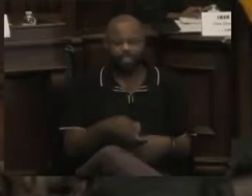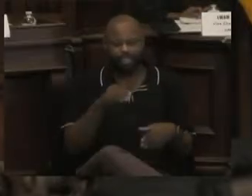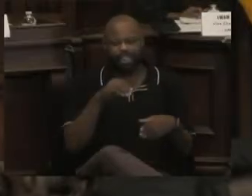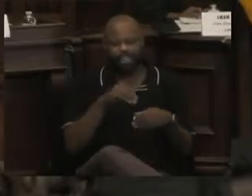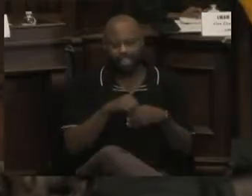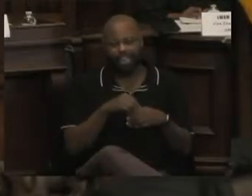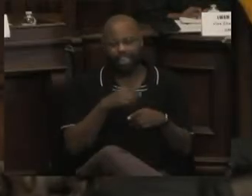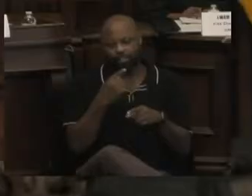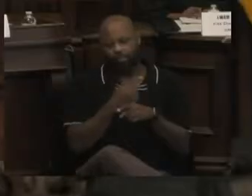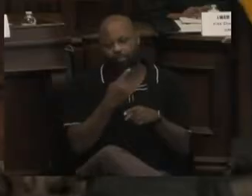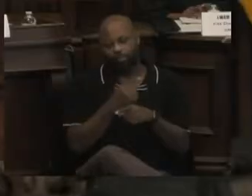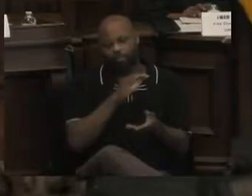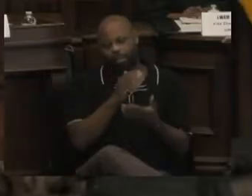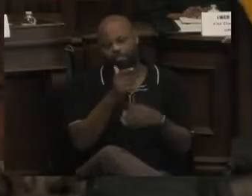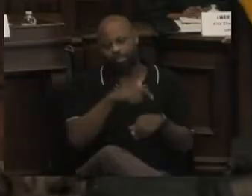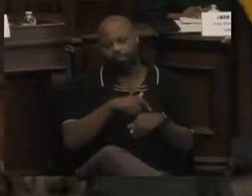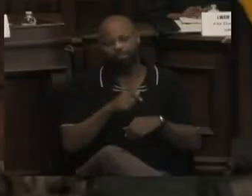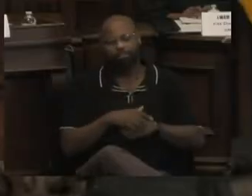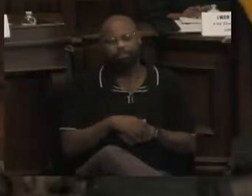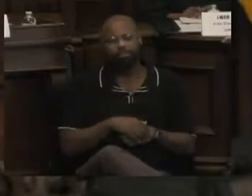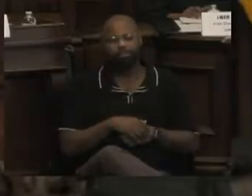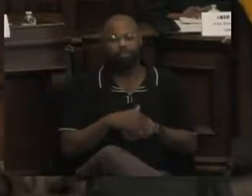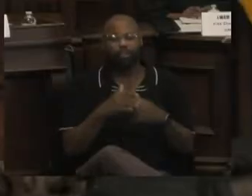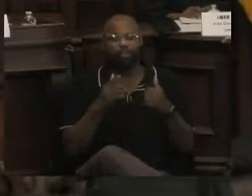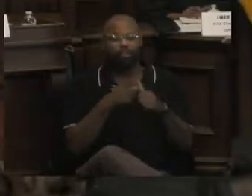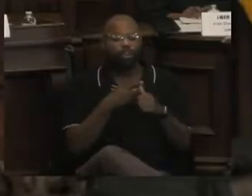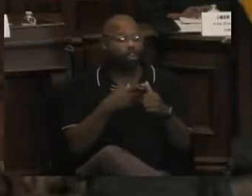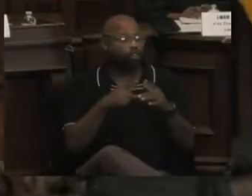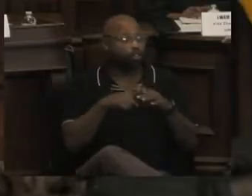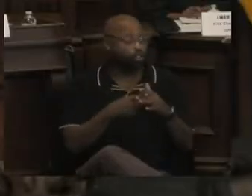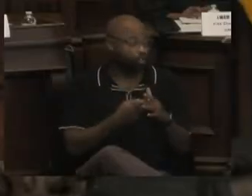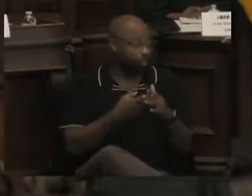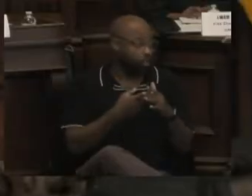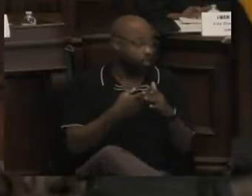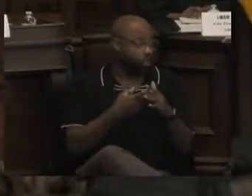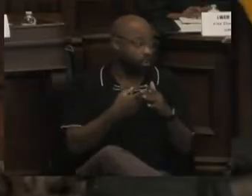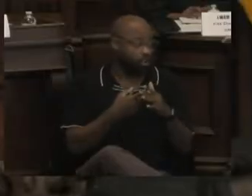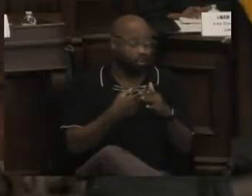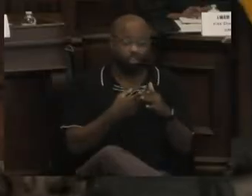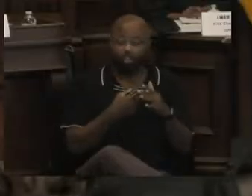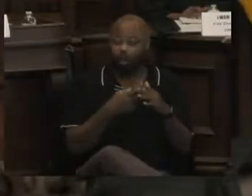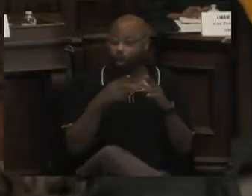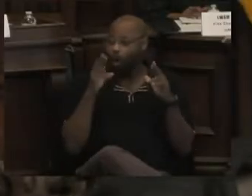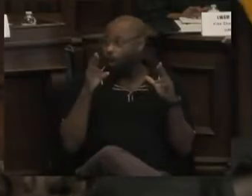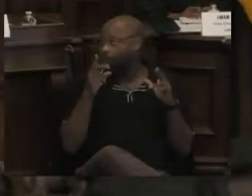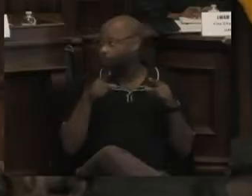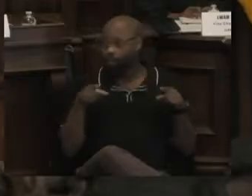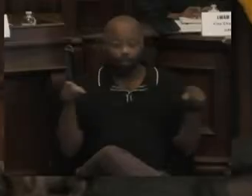we're going to try to get through this in a reasonable